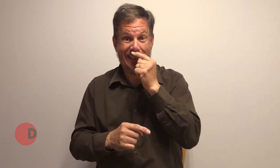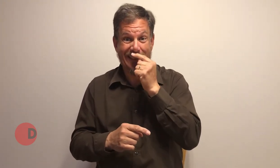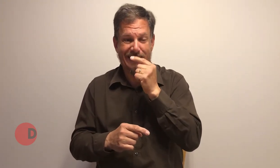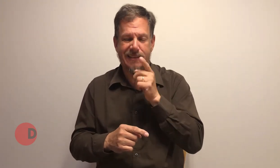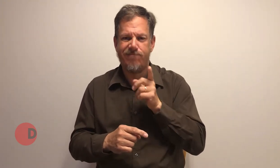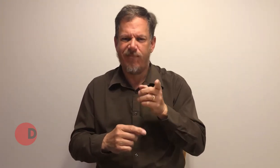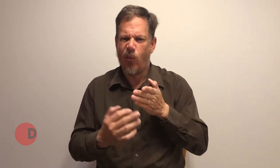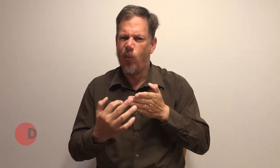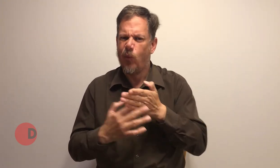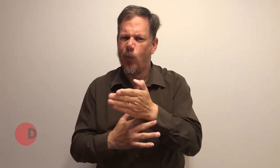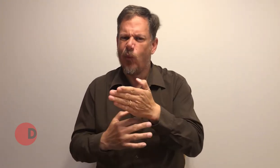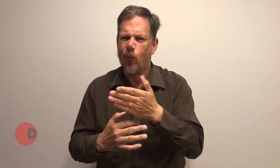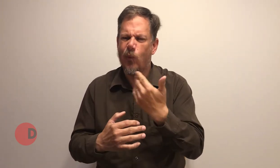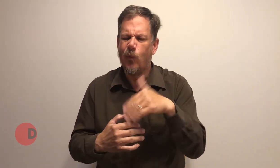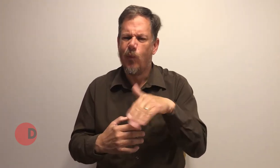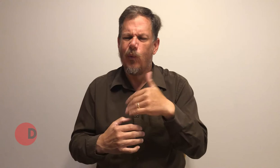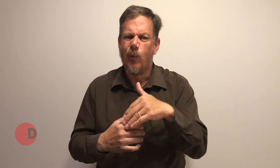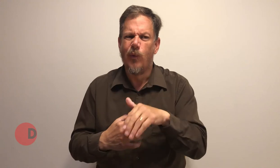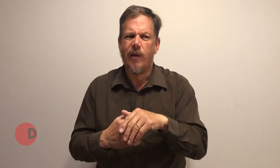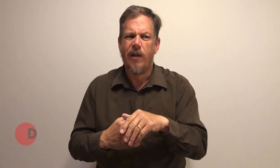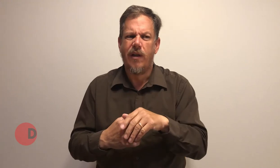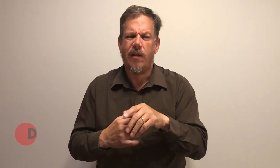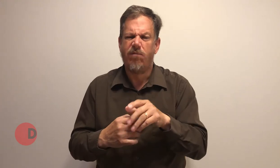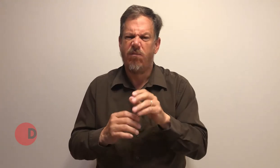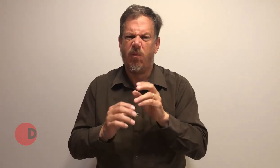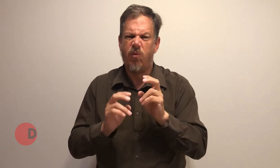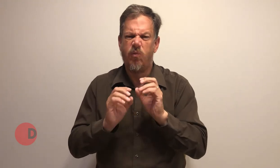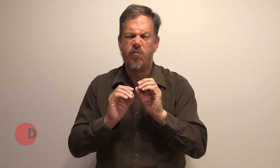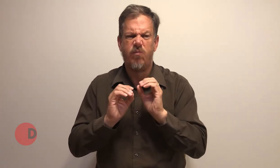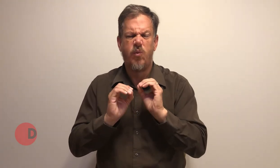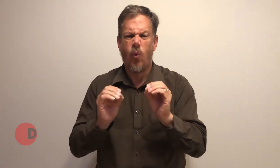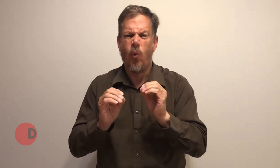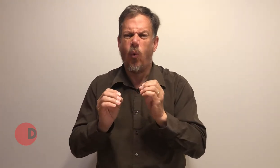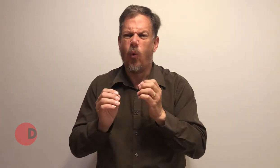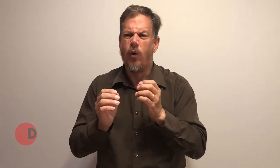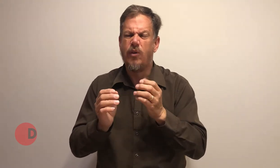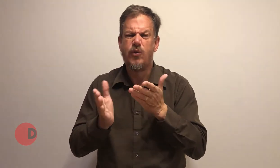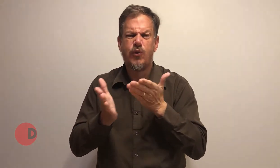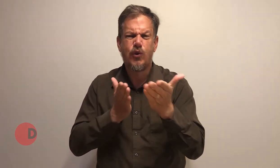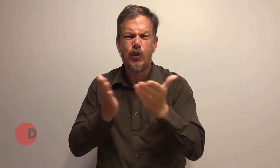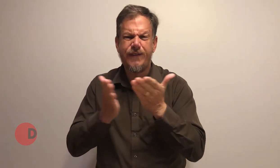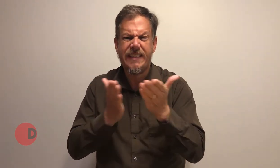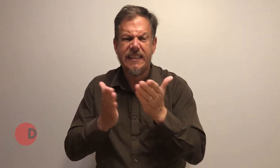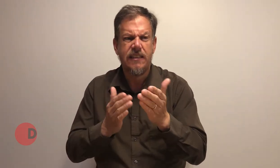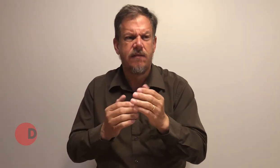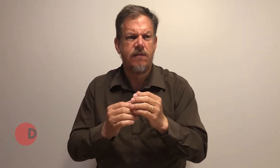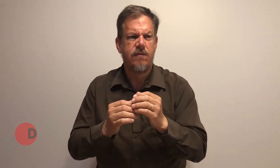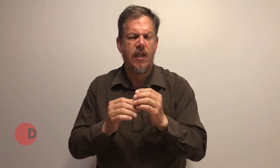mom of 4 kids experienced lack of services and communication gaps.